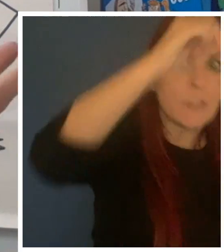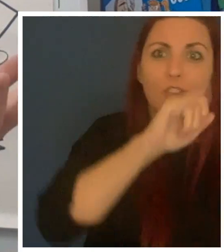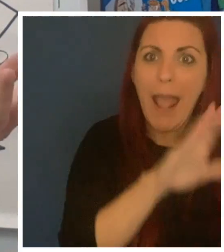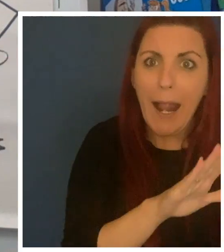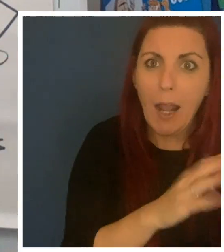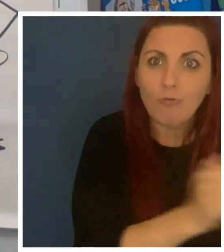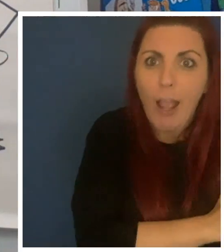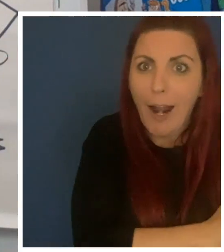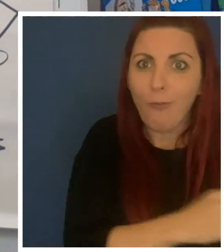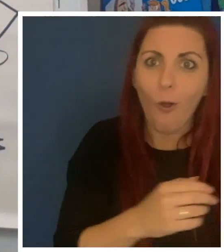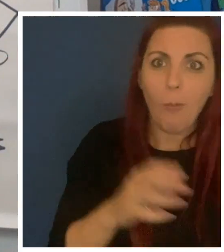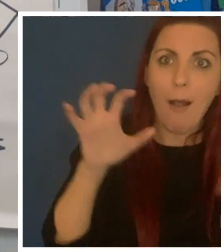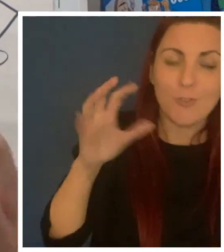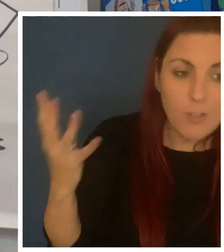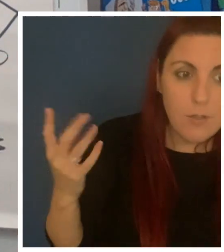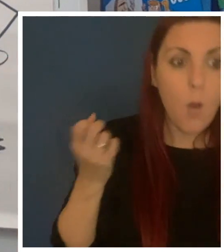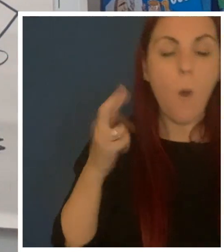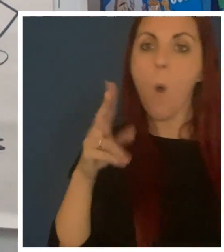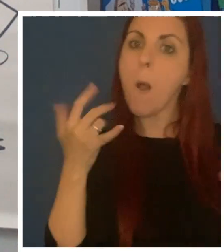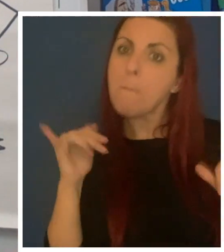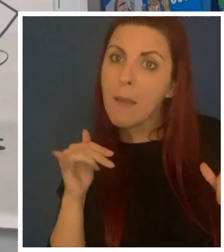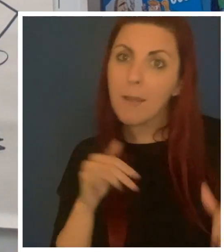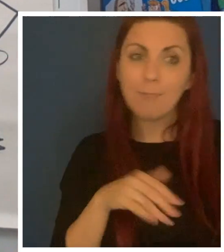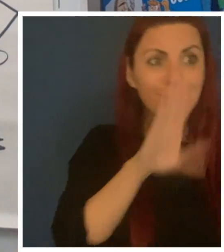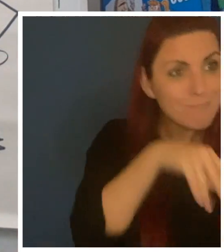Or is it a nice ending where she makes friends with Guzzler, she makes him a